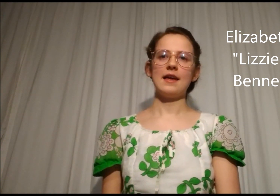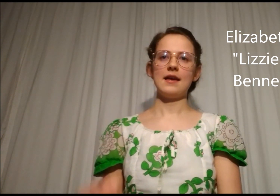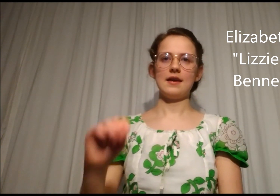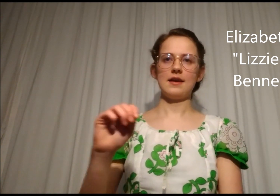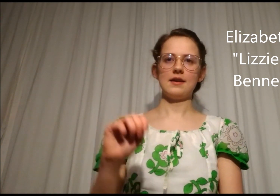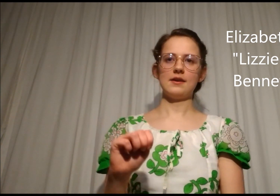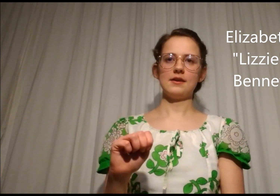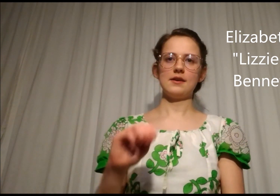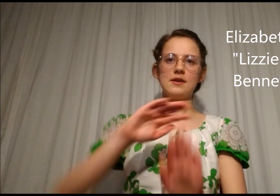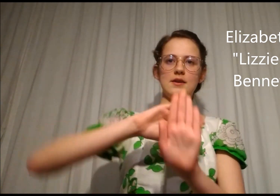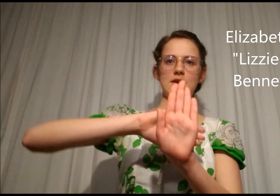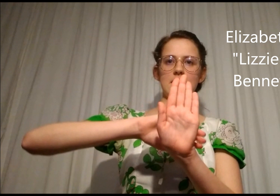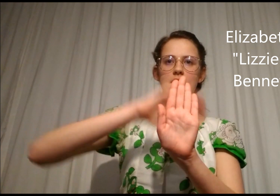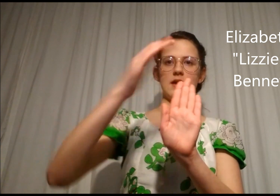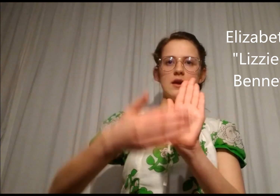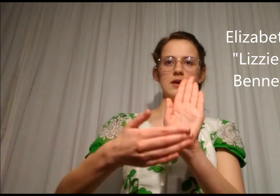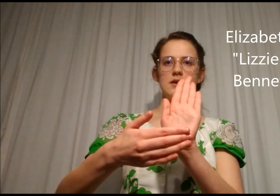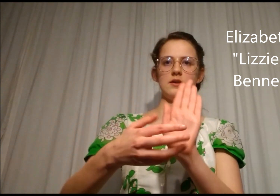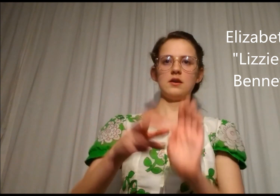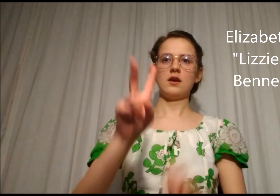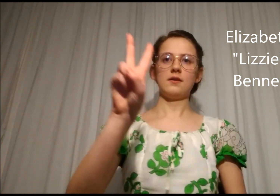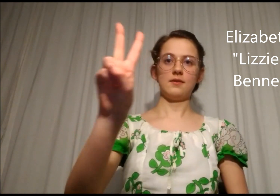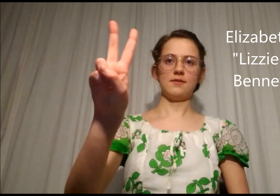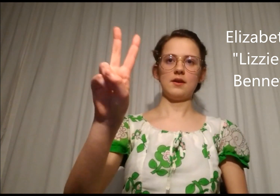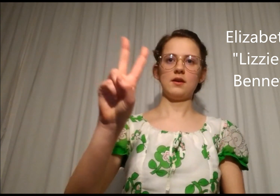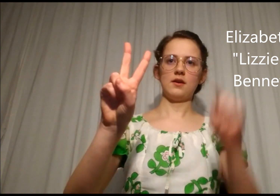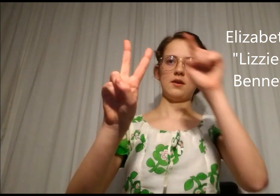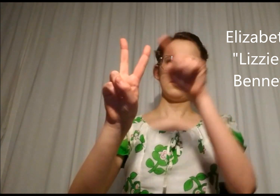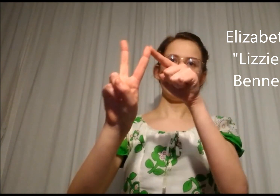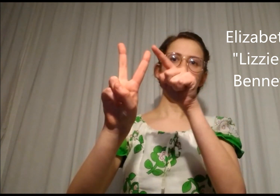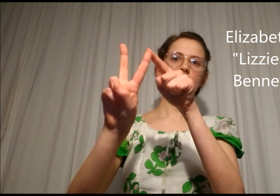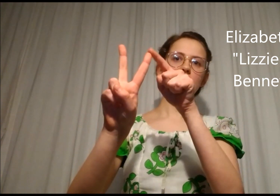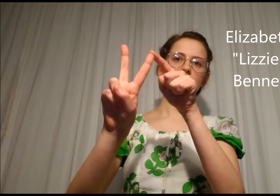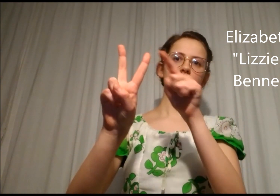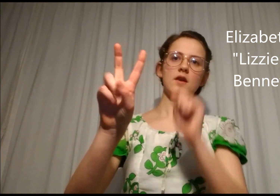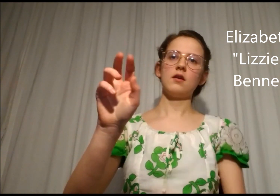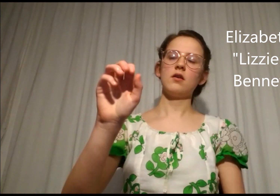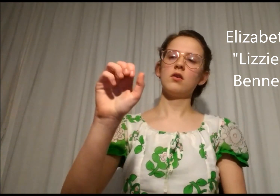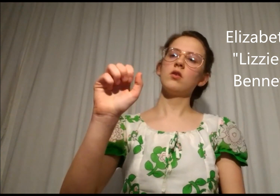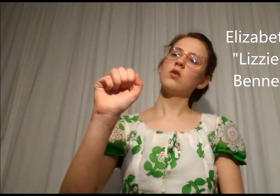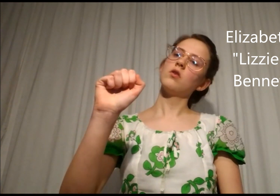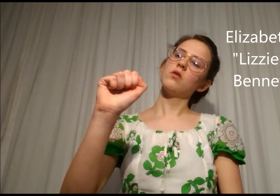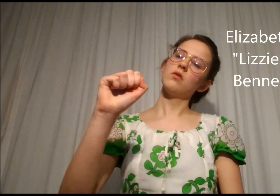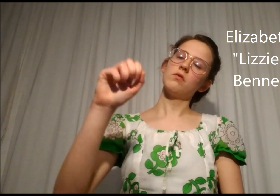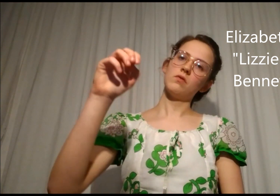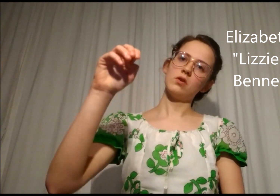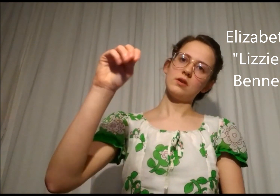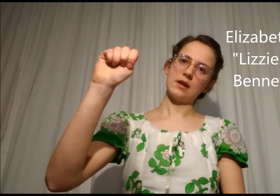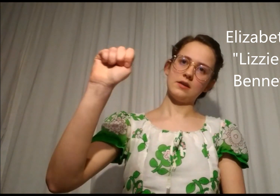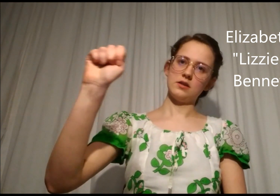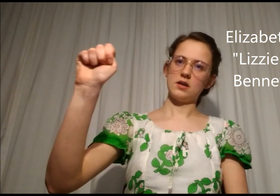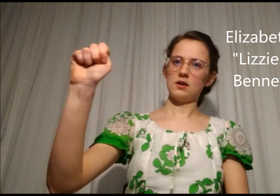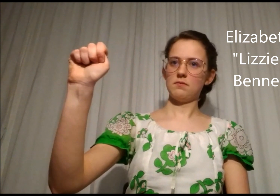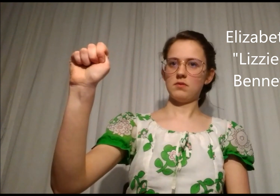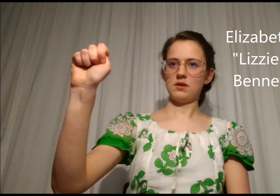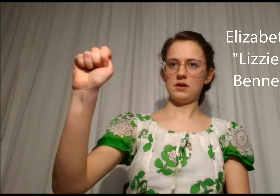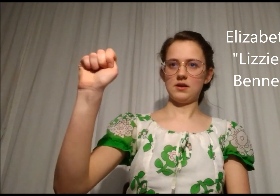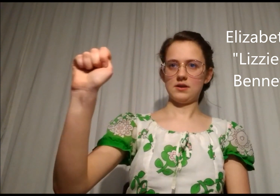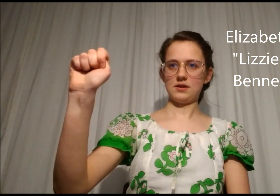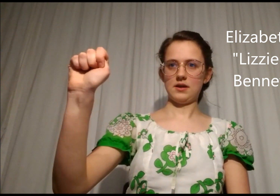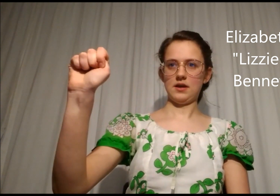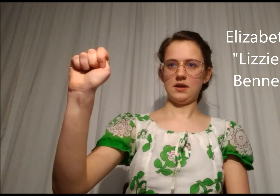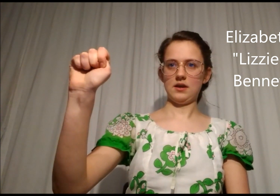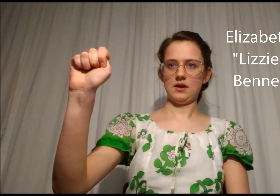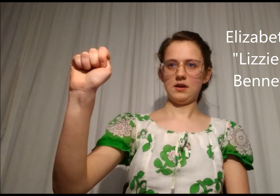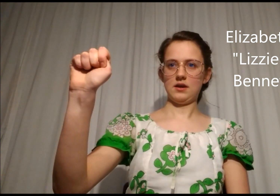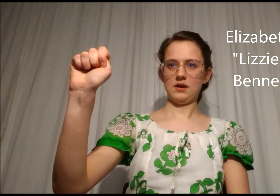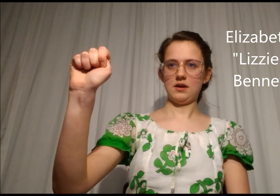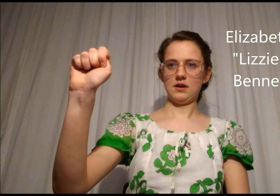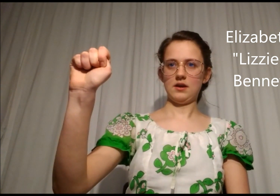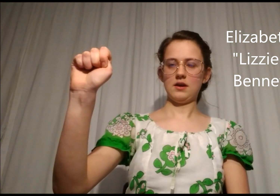Two handshapes. The first handshape is E.